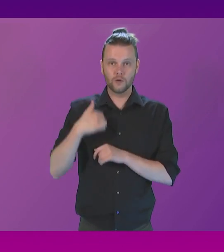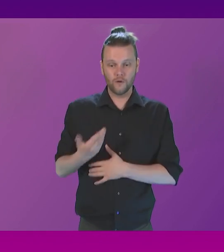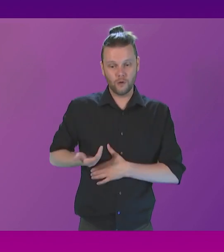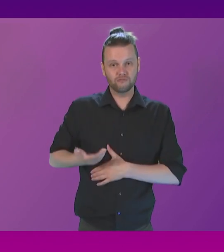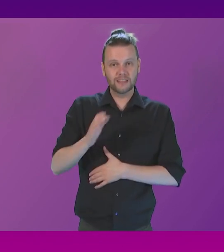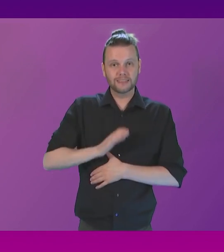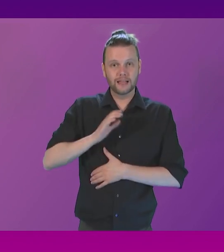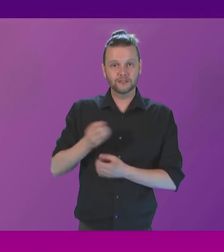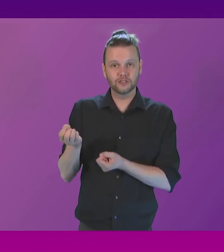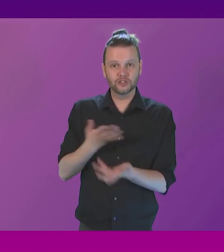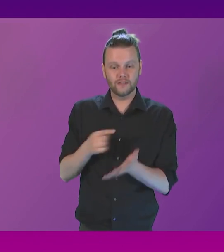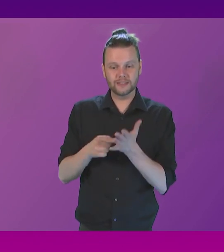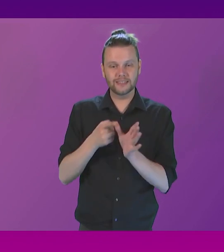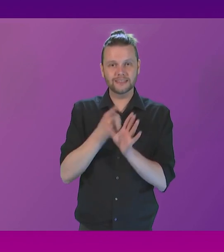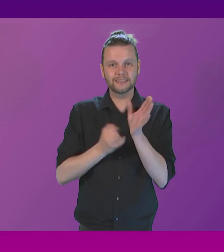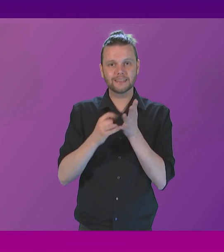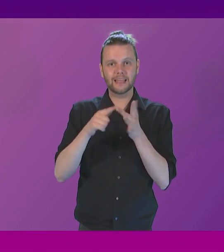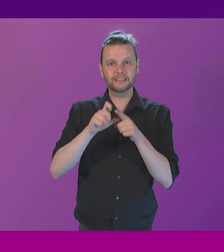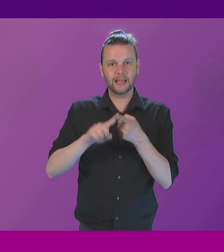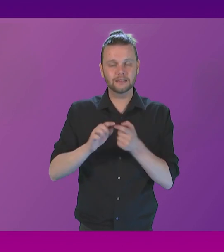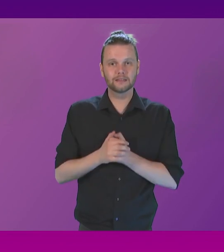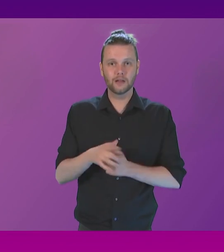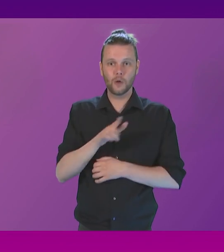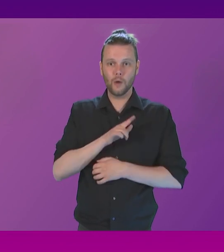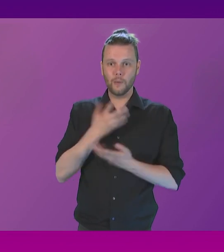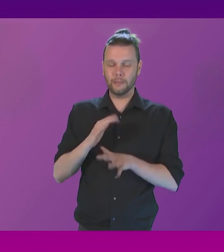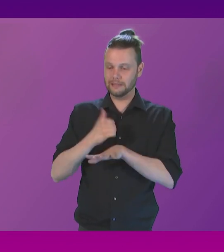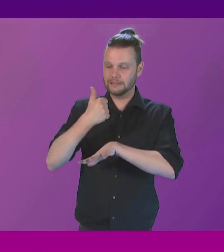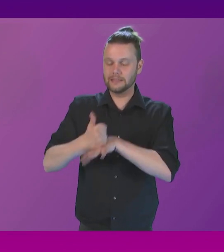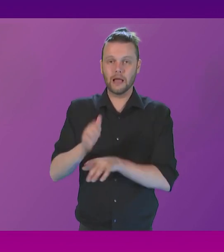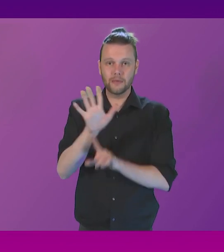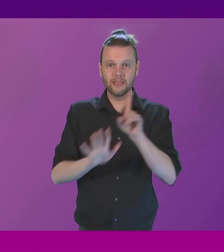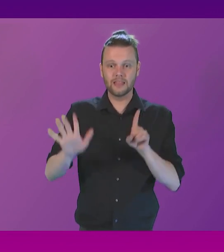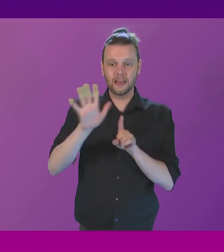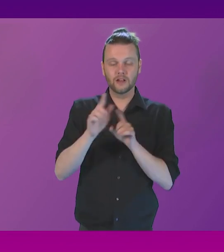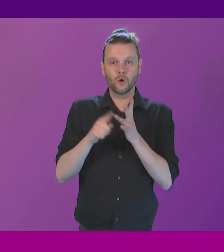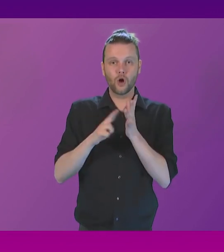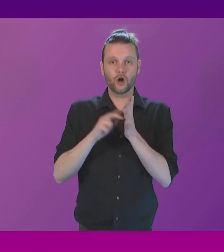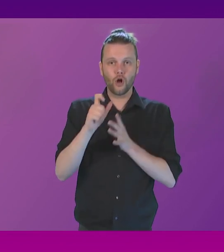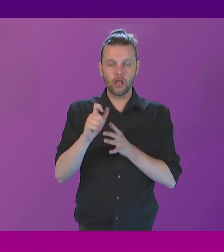service in Tayside. That is why we have set up a national oncology co-ordination group that